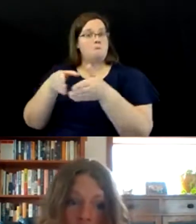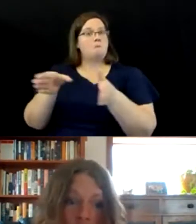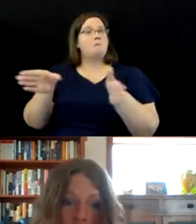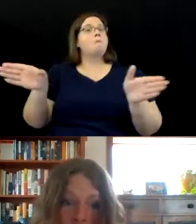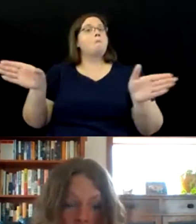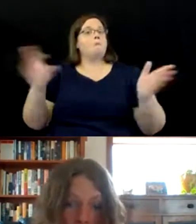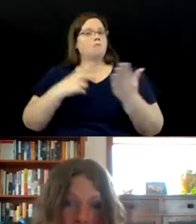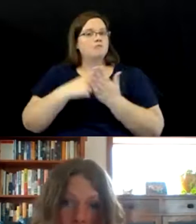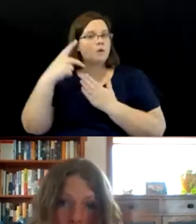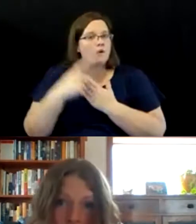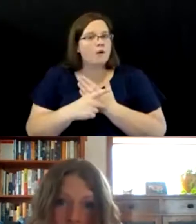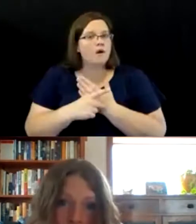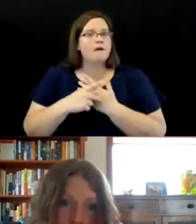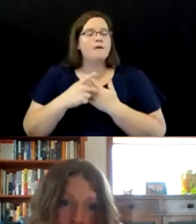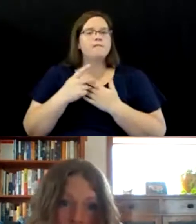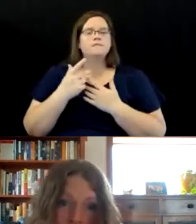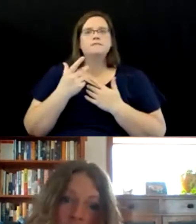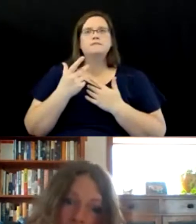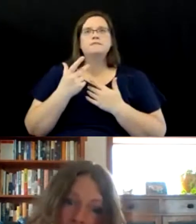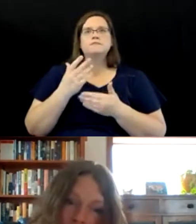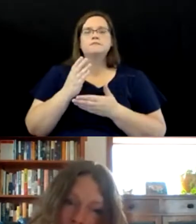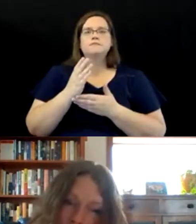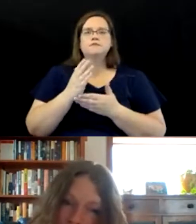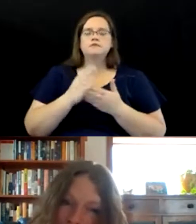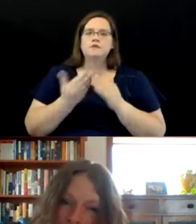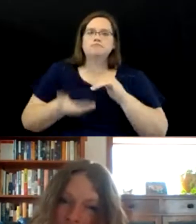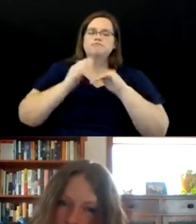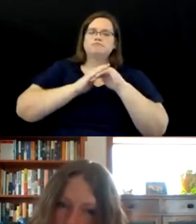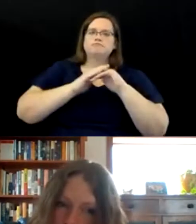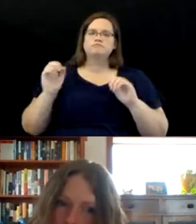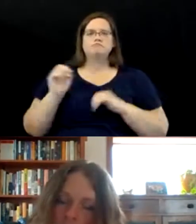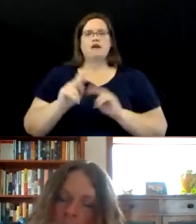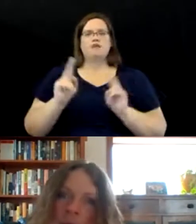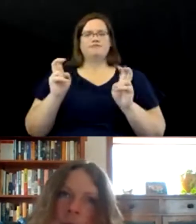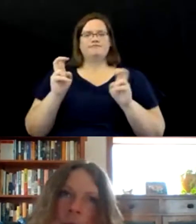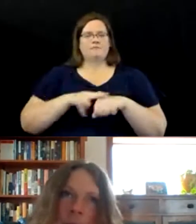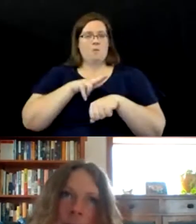and some greater level of returning back to normal. I don't think we can